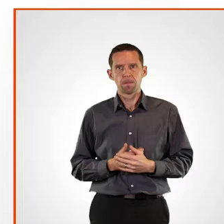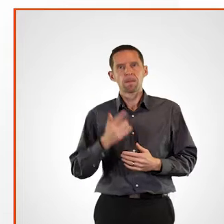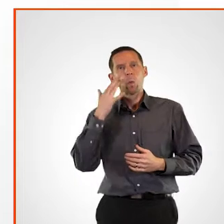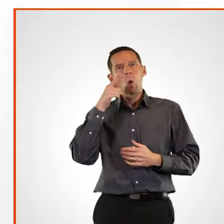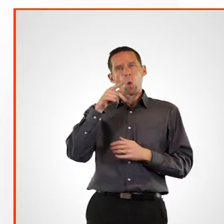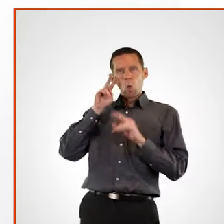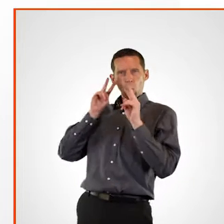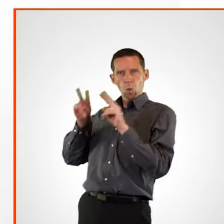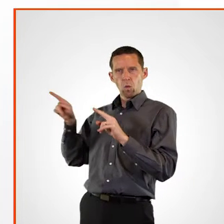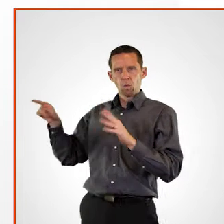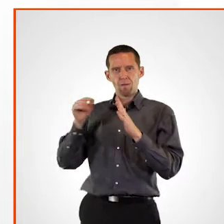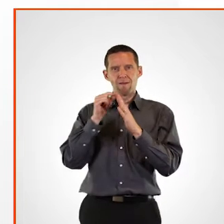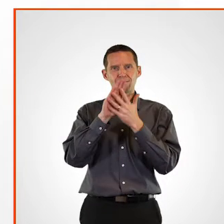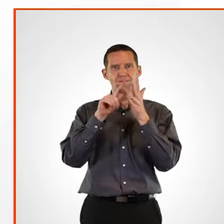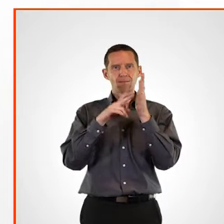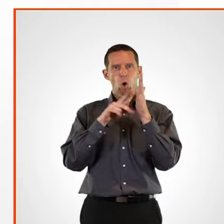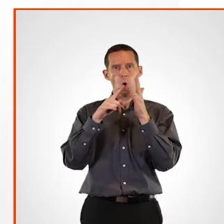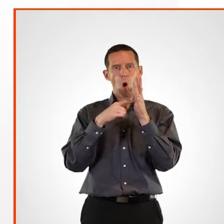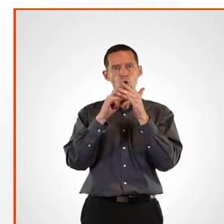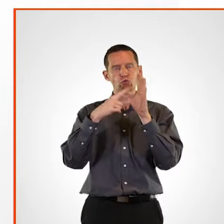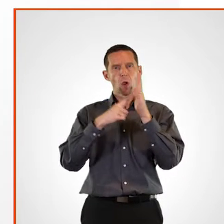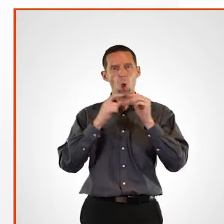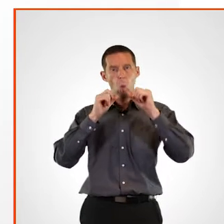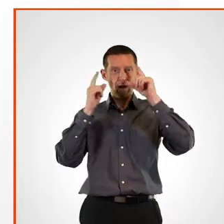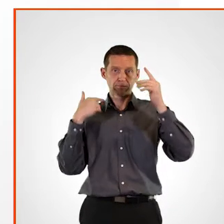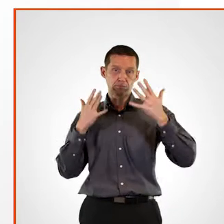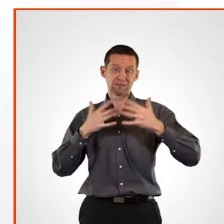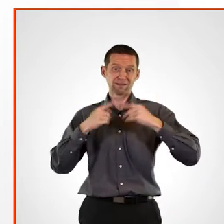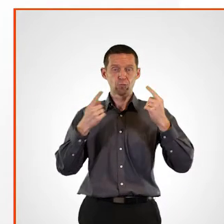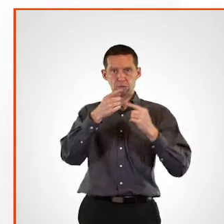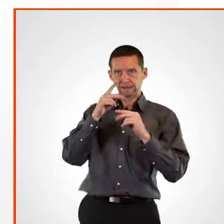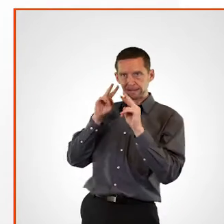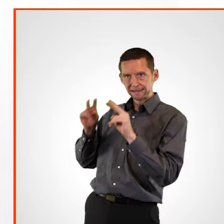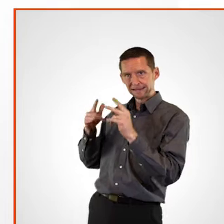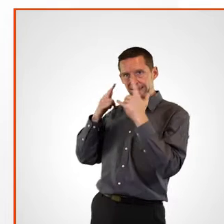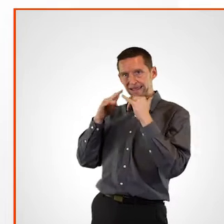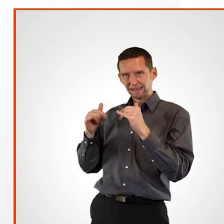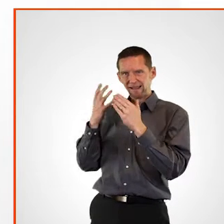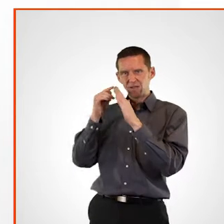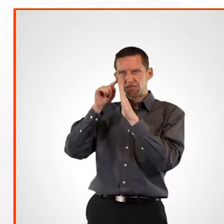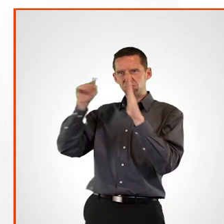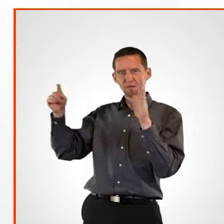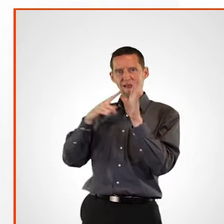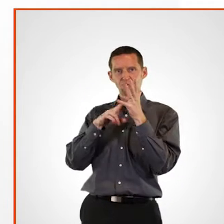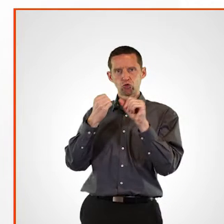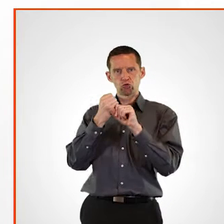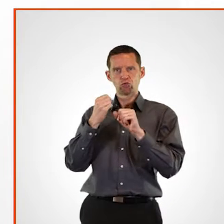When you look at the scores for phonological awareness, we didn't see a difference. Again, test means are 100, with the red line you have there.